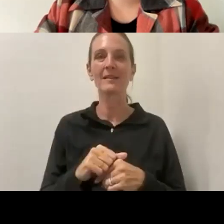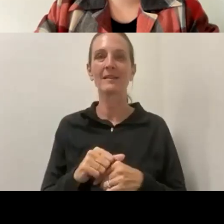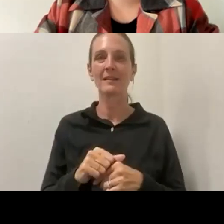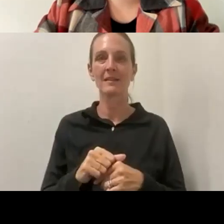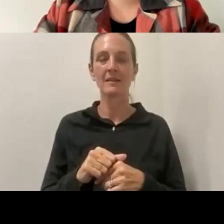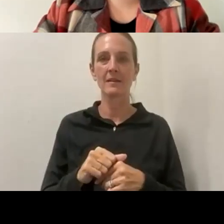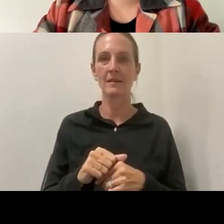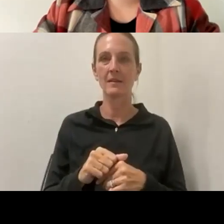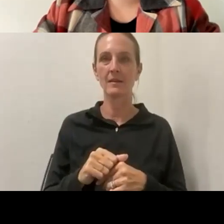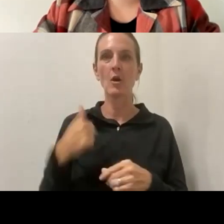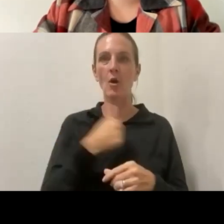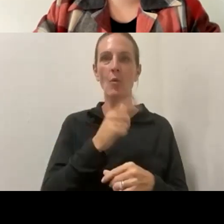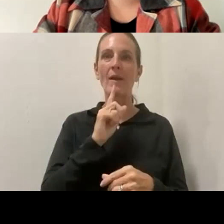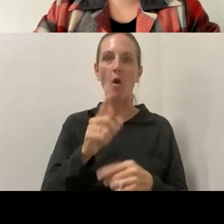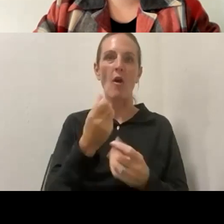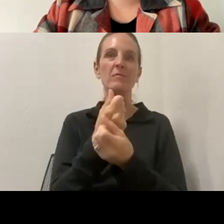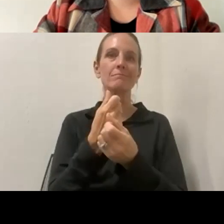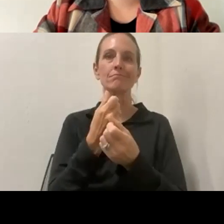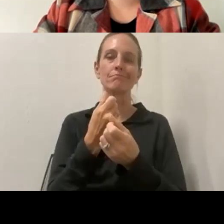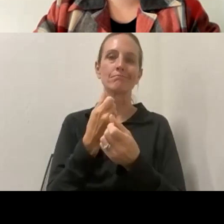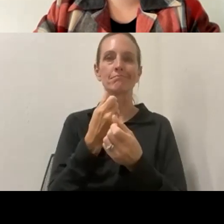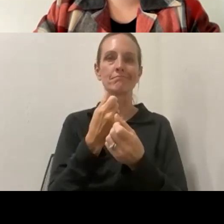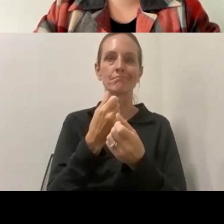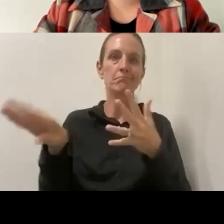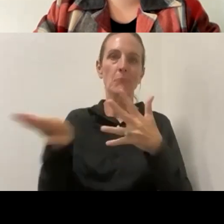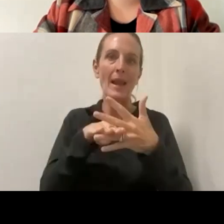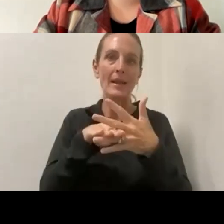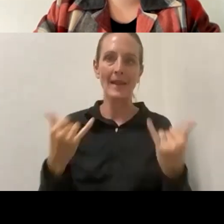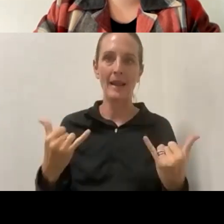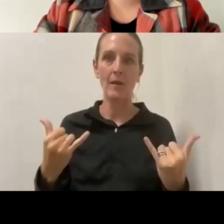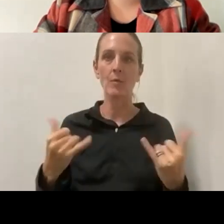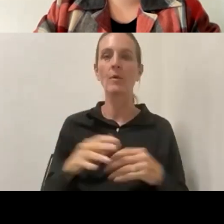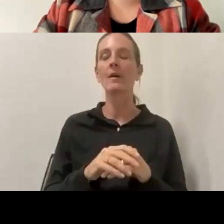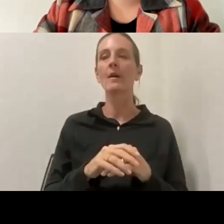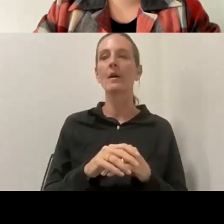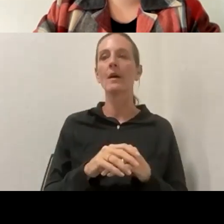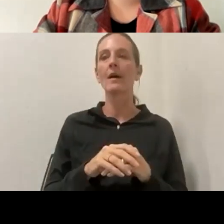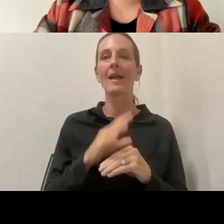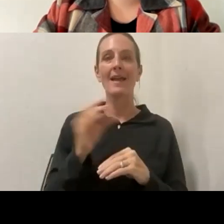We are free now to go on to our break and thank you all so much.